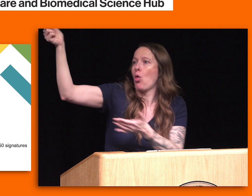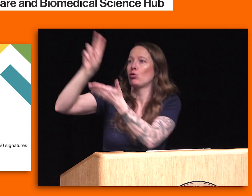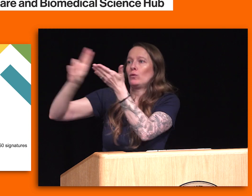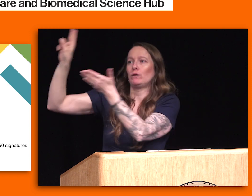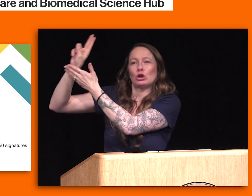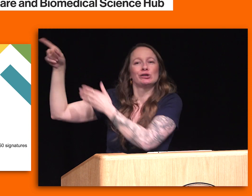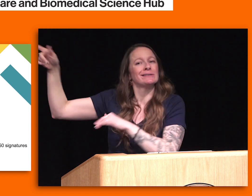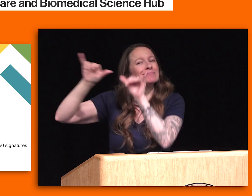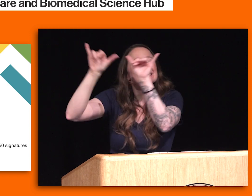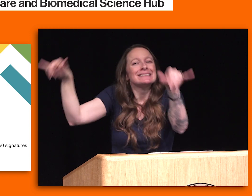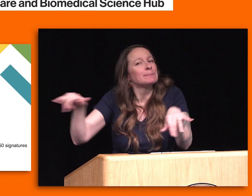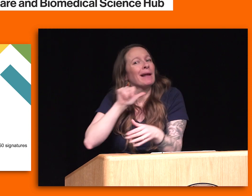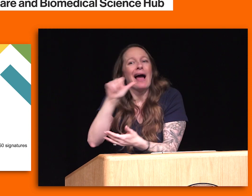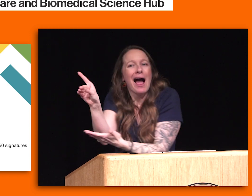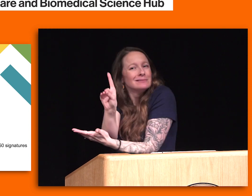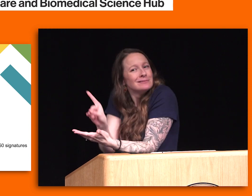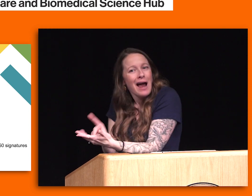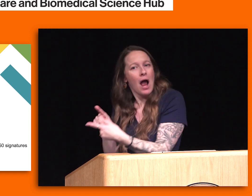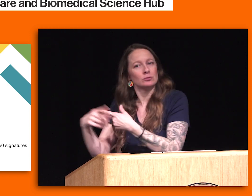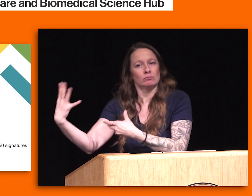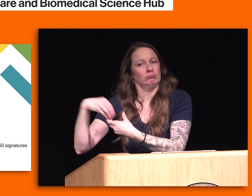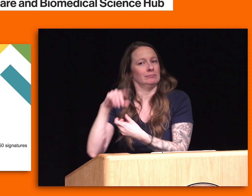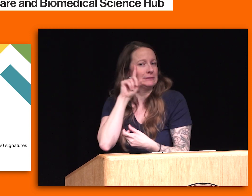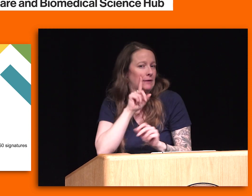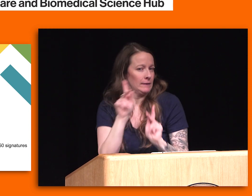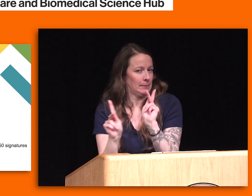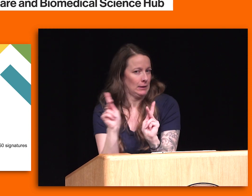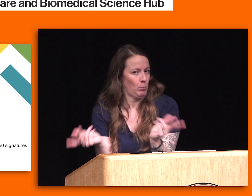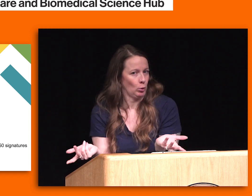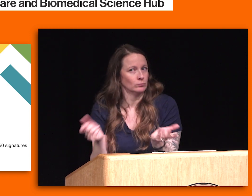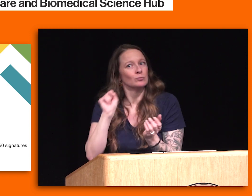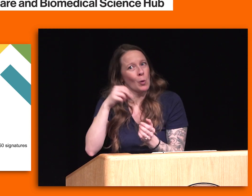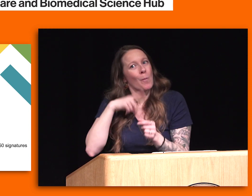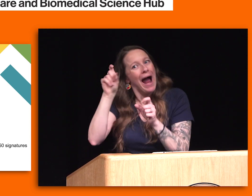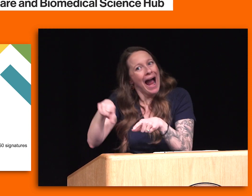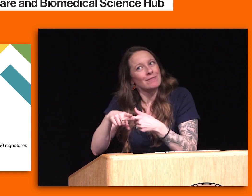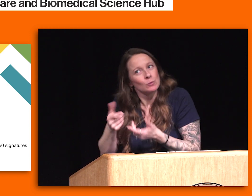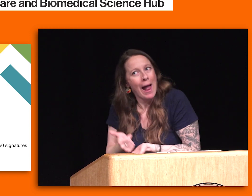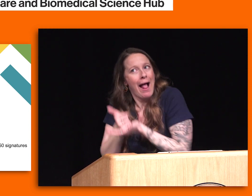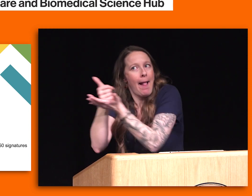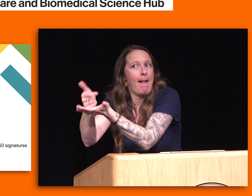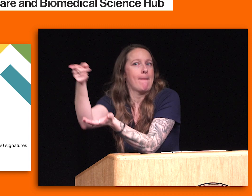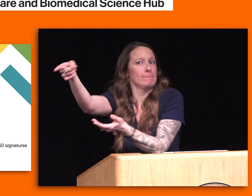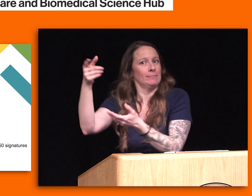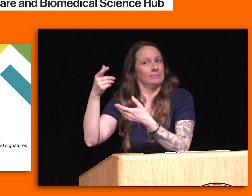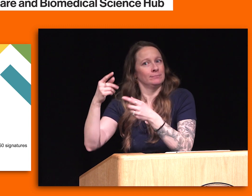and U of R, as well as many other universities, have a system that's not designed to accommodate Deaf people.